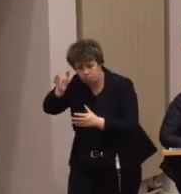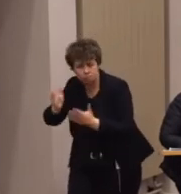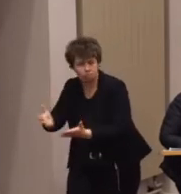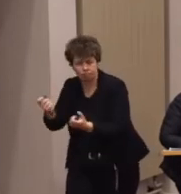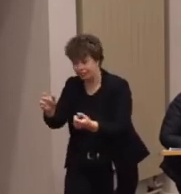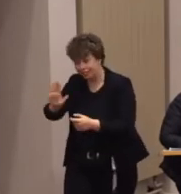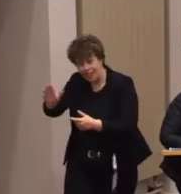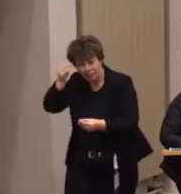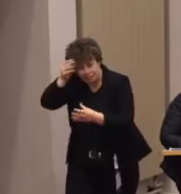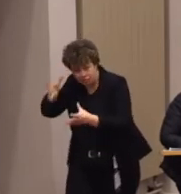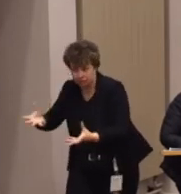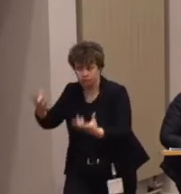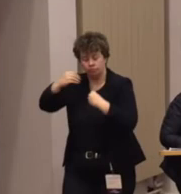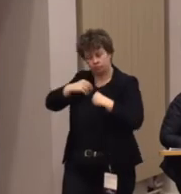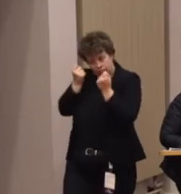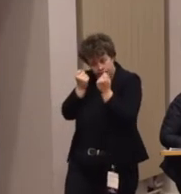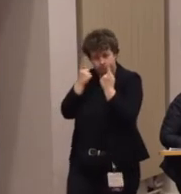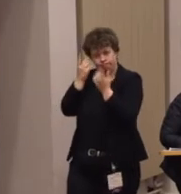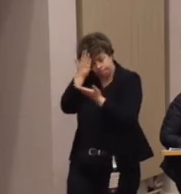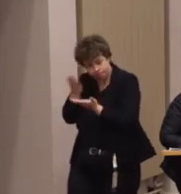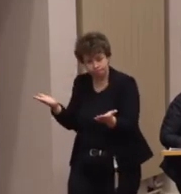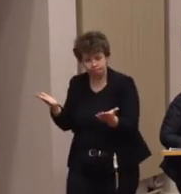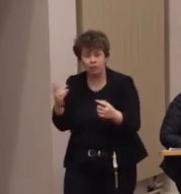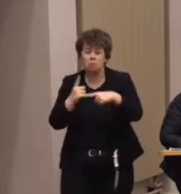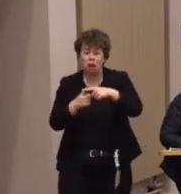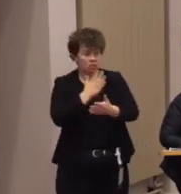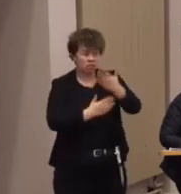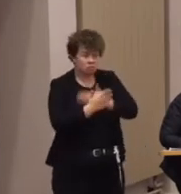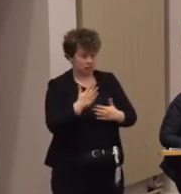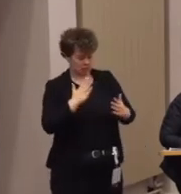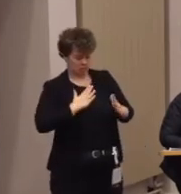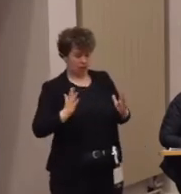about what accessibility and inclusion means. And this is where this knowledge has to be